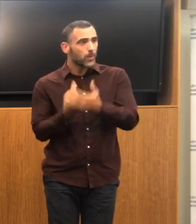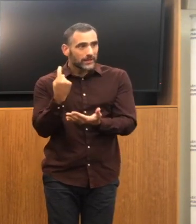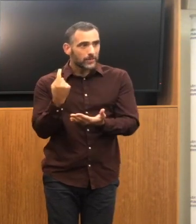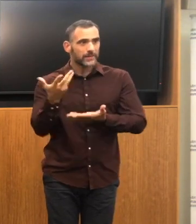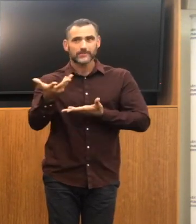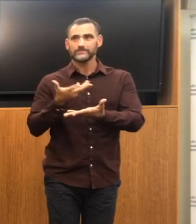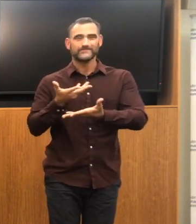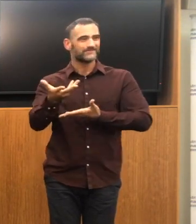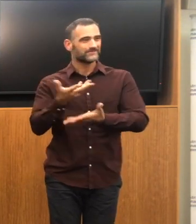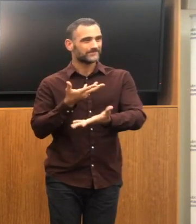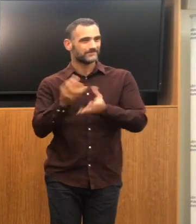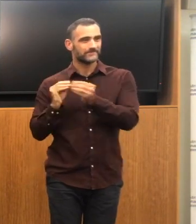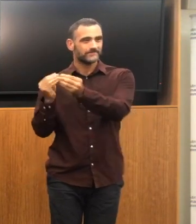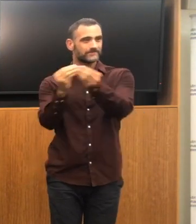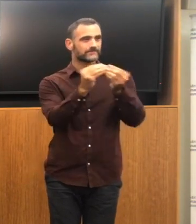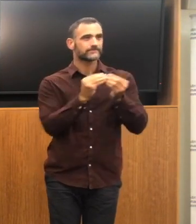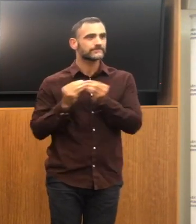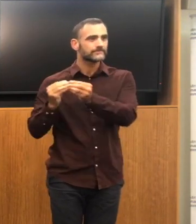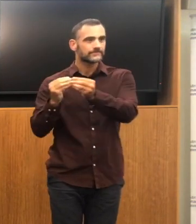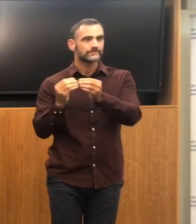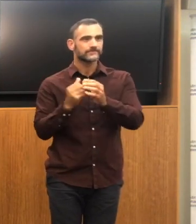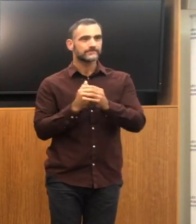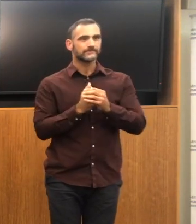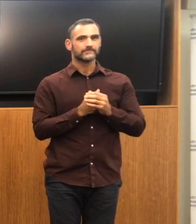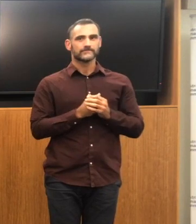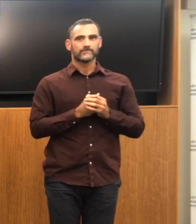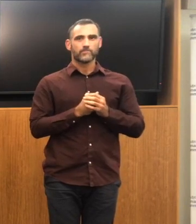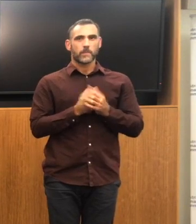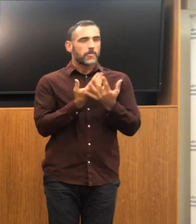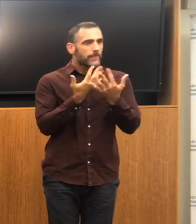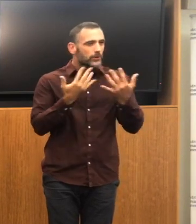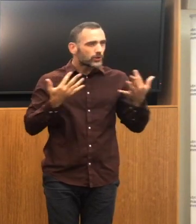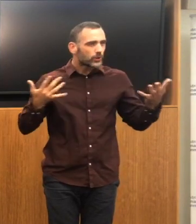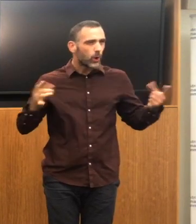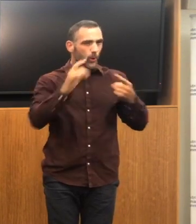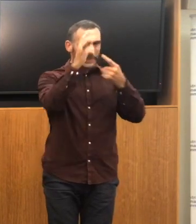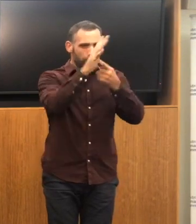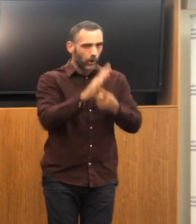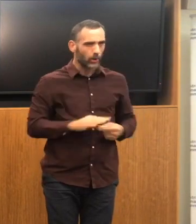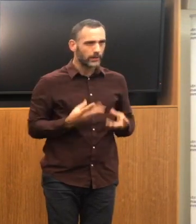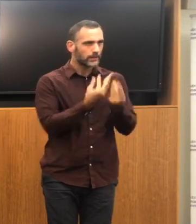in that kind of situation, there's so many competing priorities, there's so much happening that you're trying